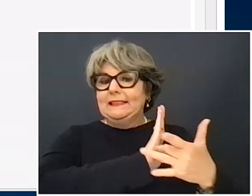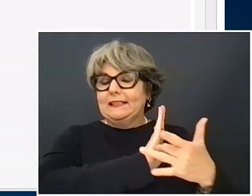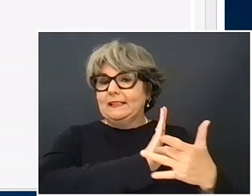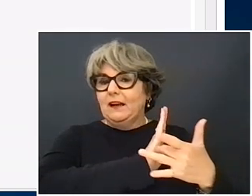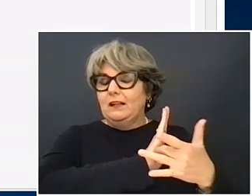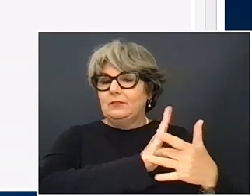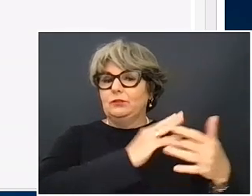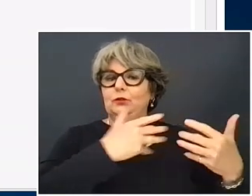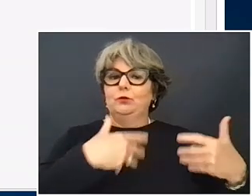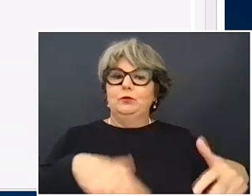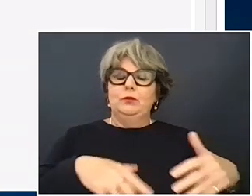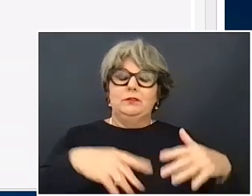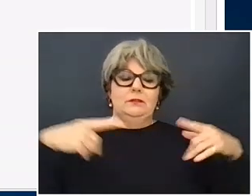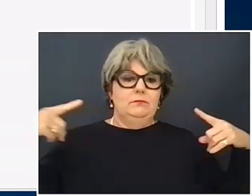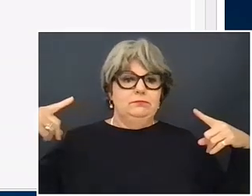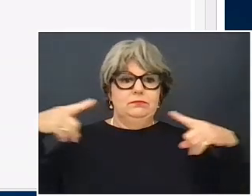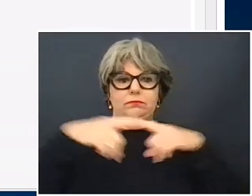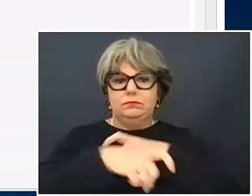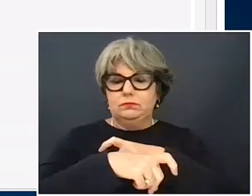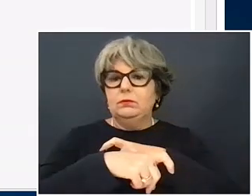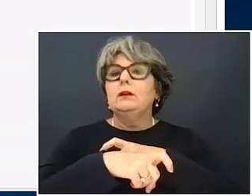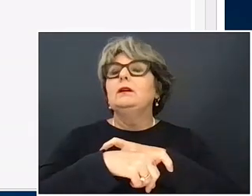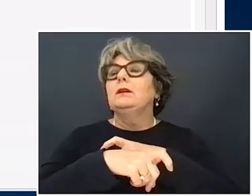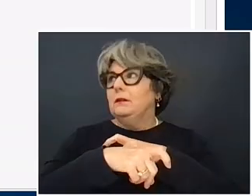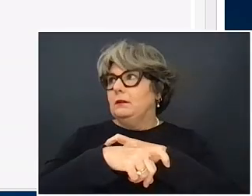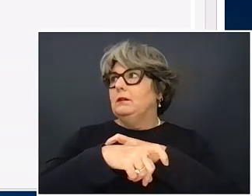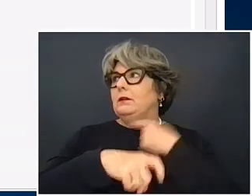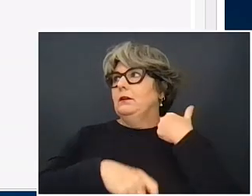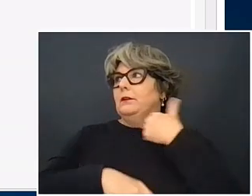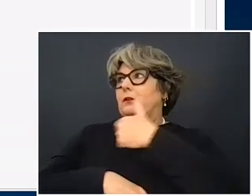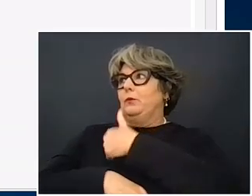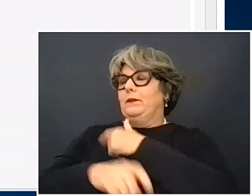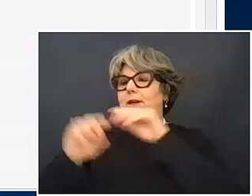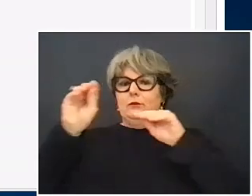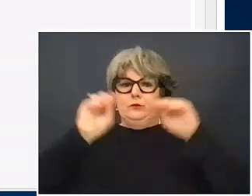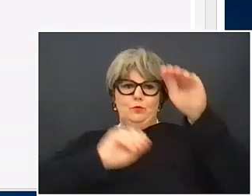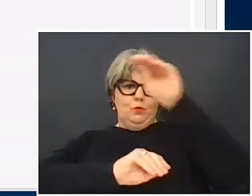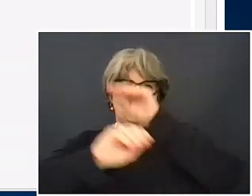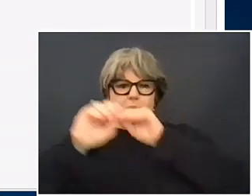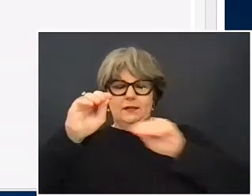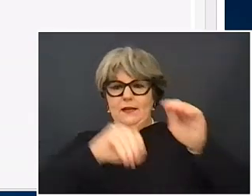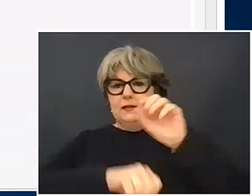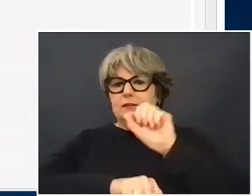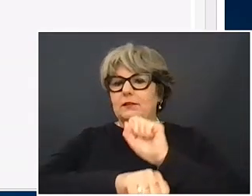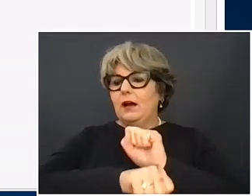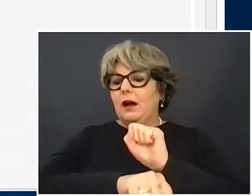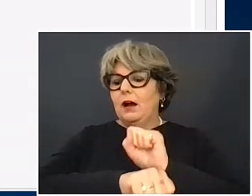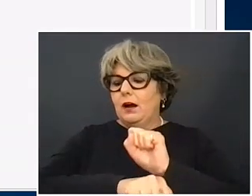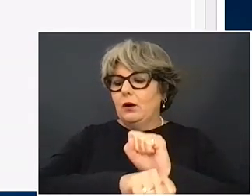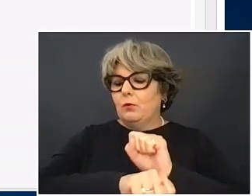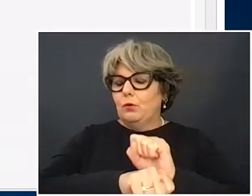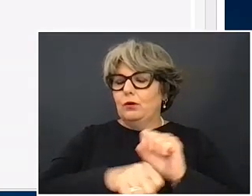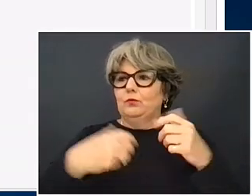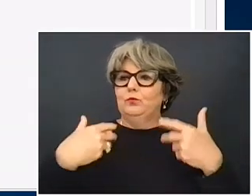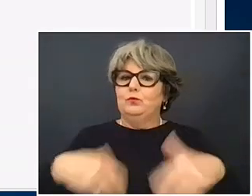so cumbersome that the way we have had to organize what we do is excruciatingly